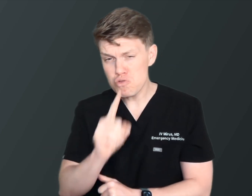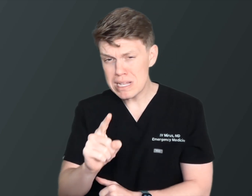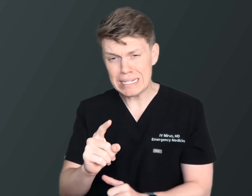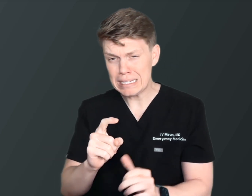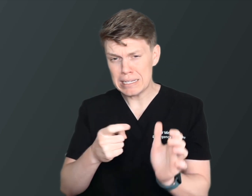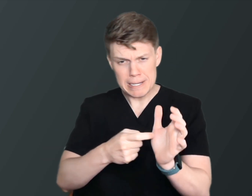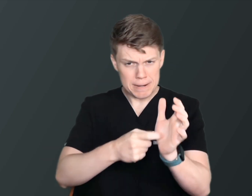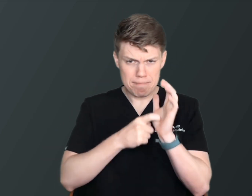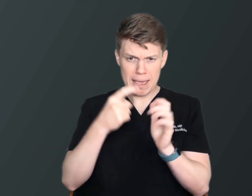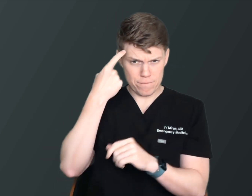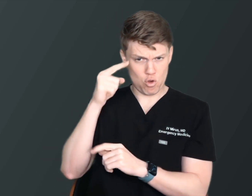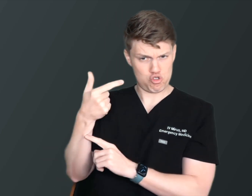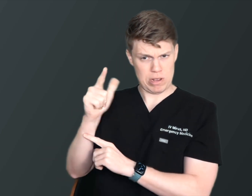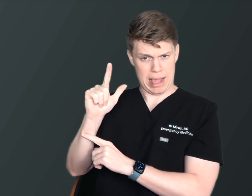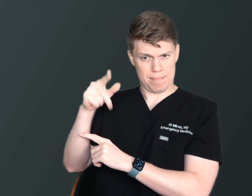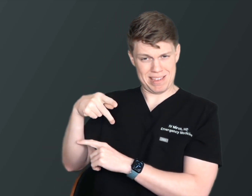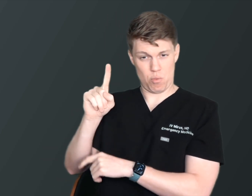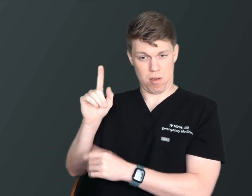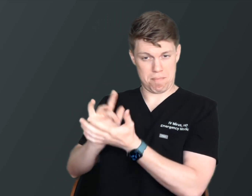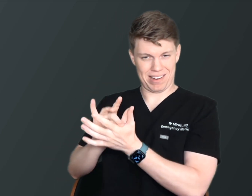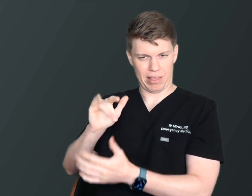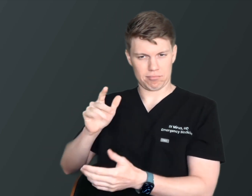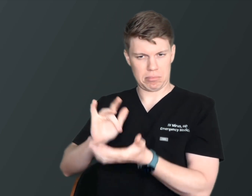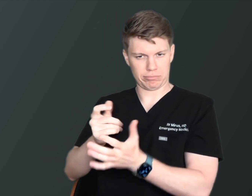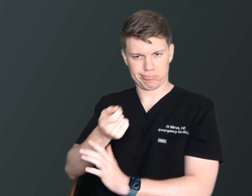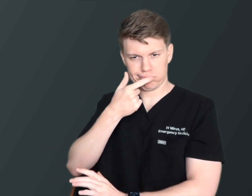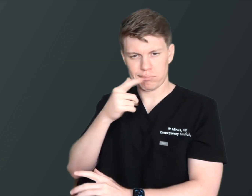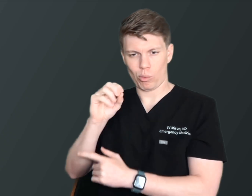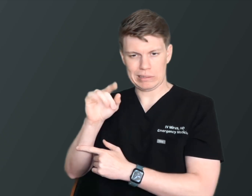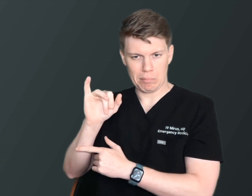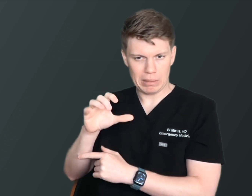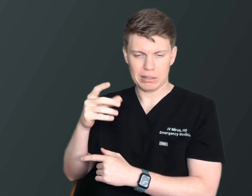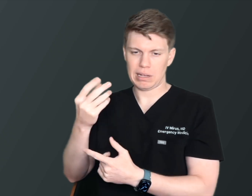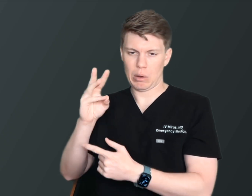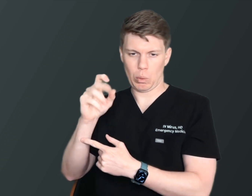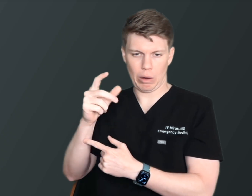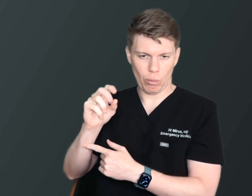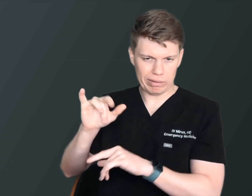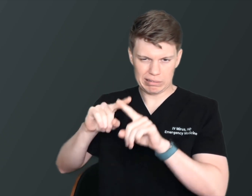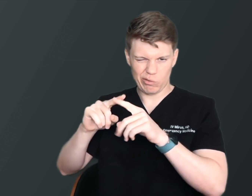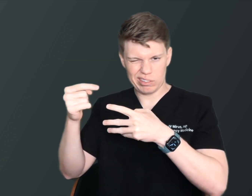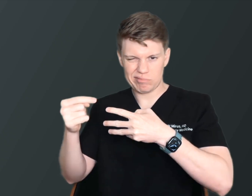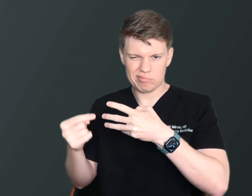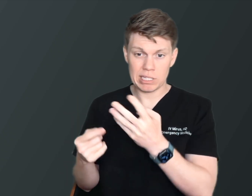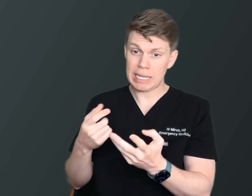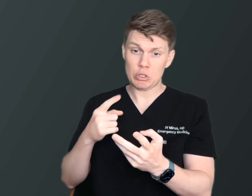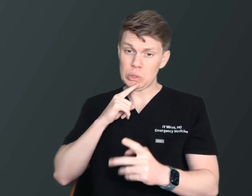The demand for GLP-1 (Wegovy and Ozempic and others)